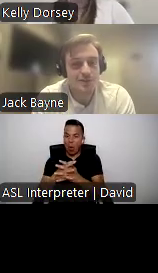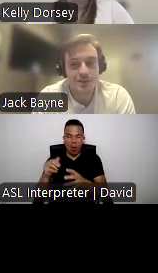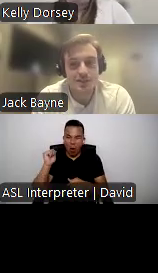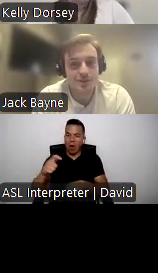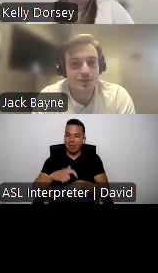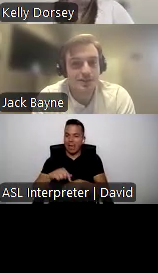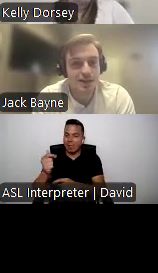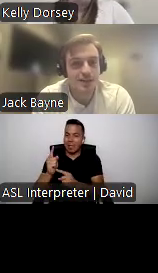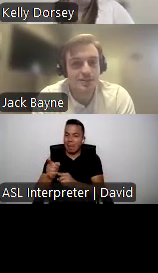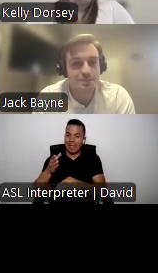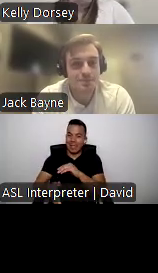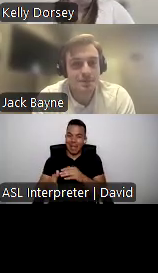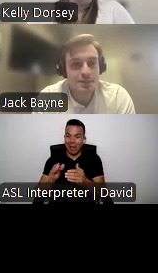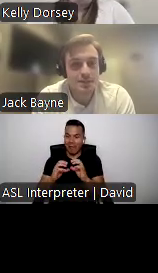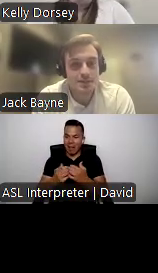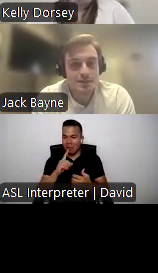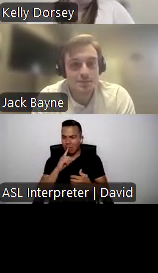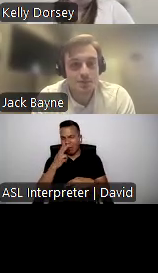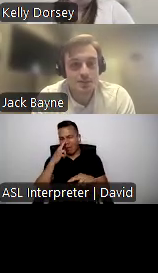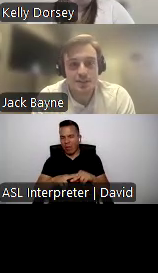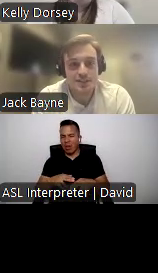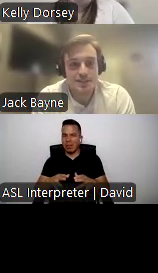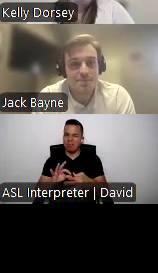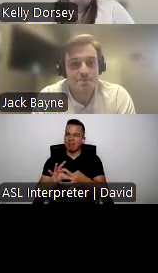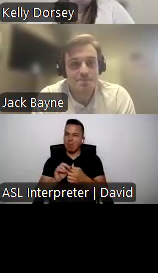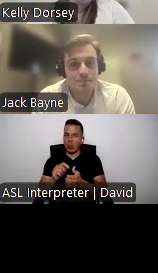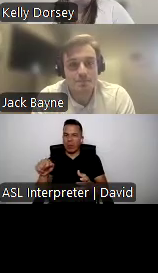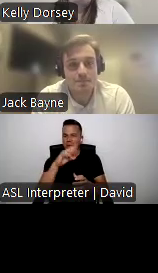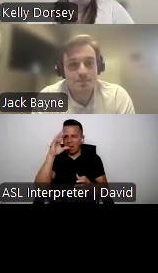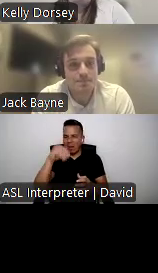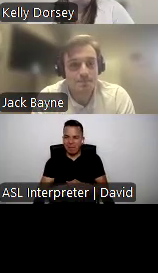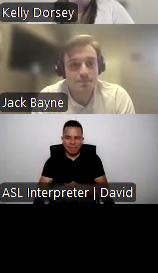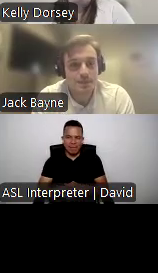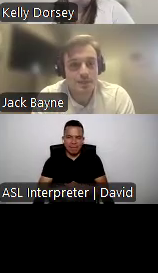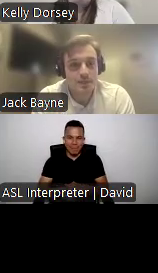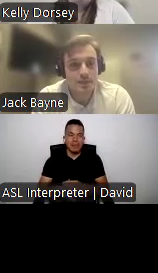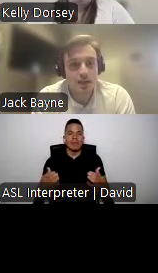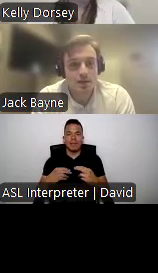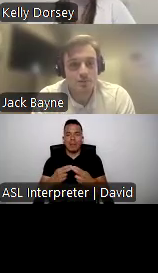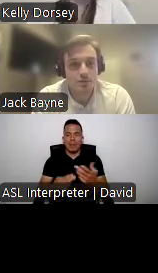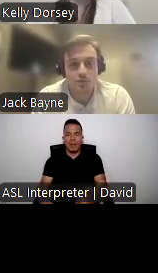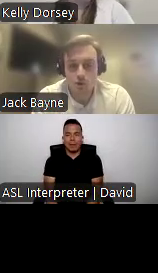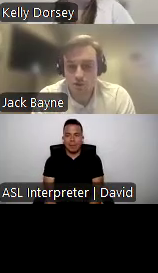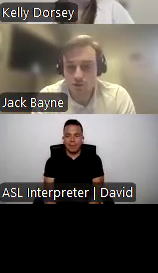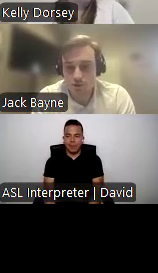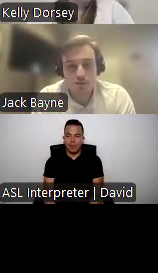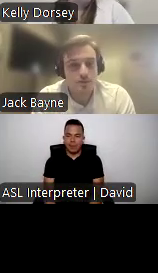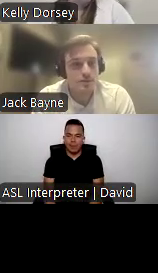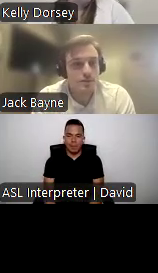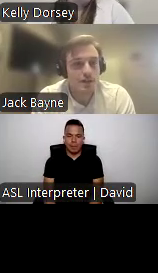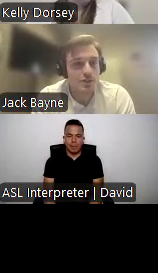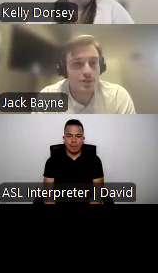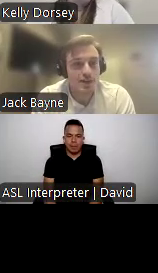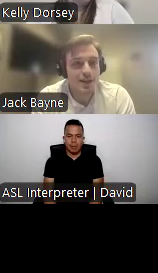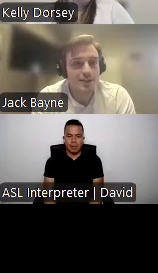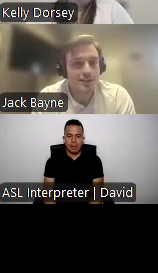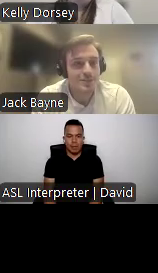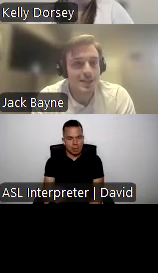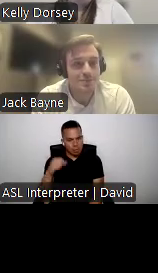to really get close to these guys. Next slide. So of course credentials are kind of the name of the